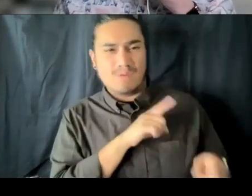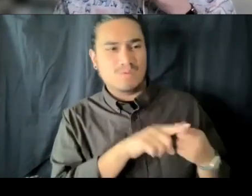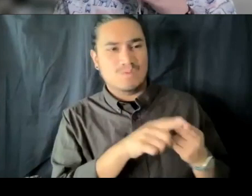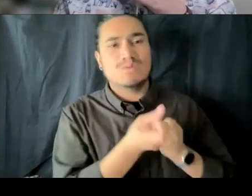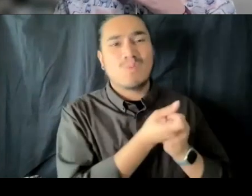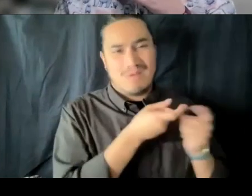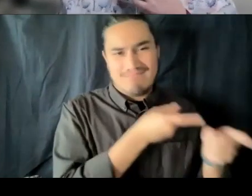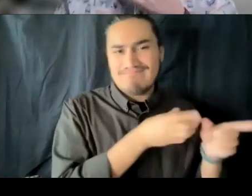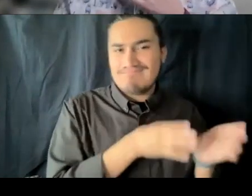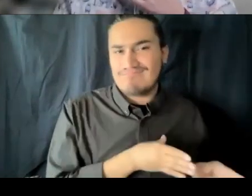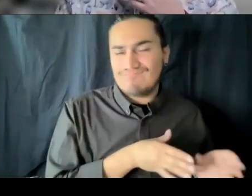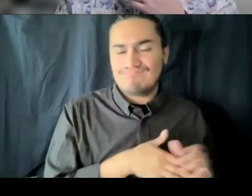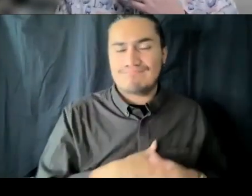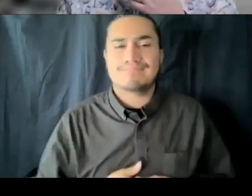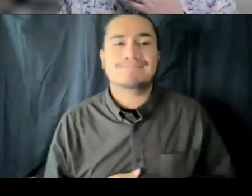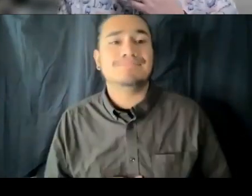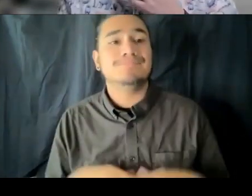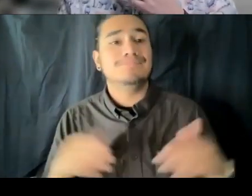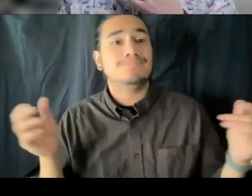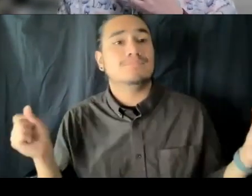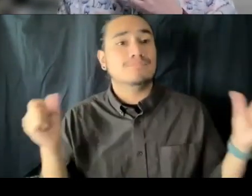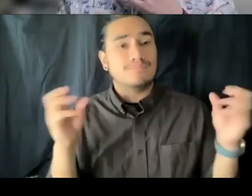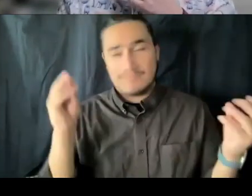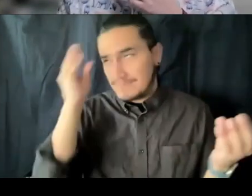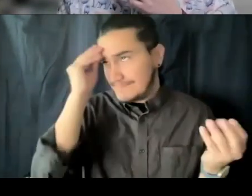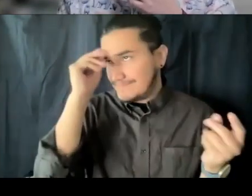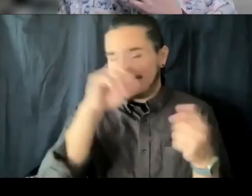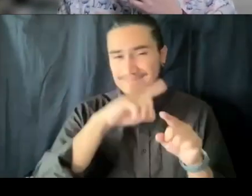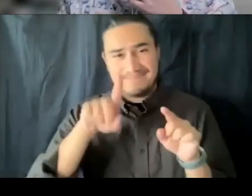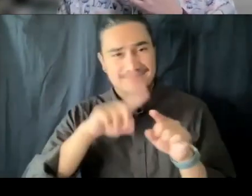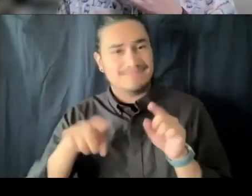So, you know, thinking about some of those stereotypes,